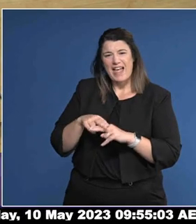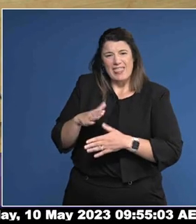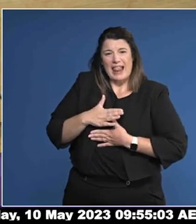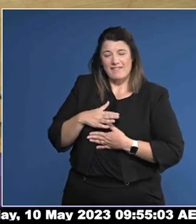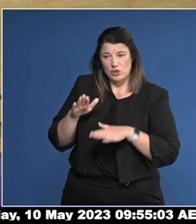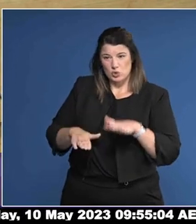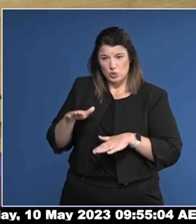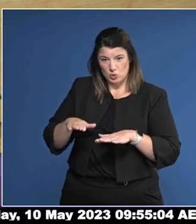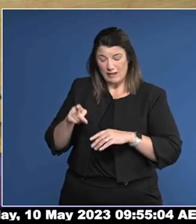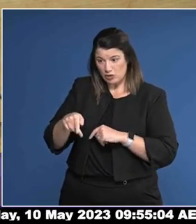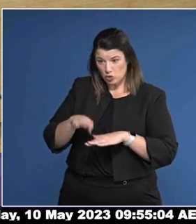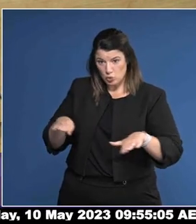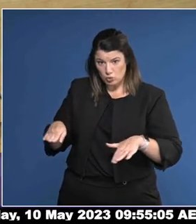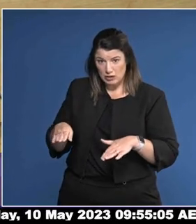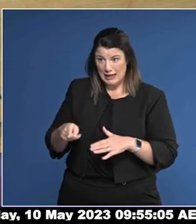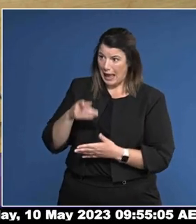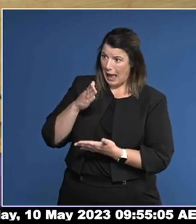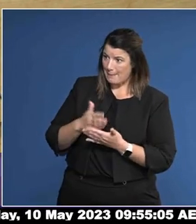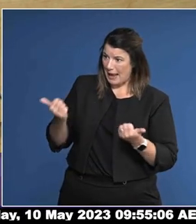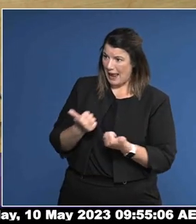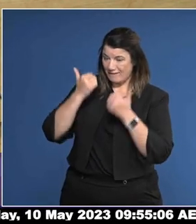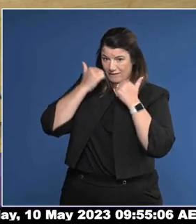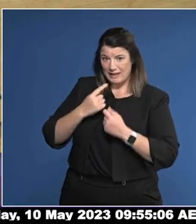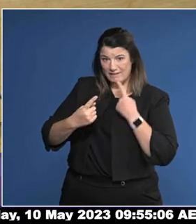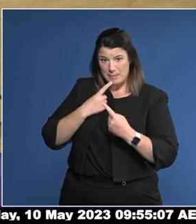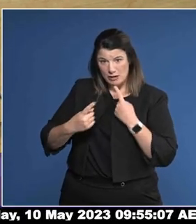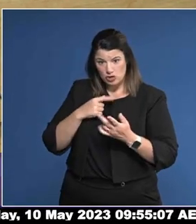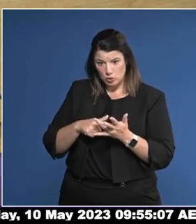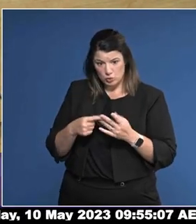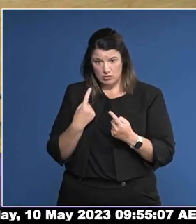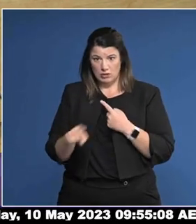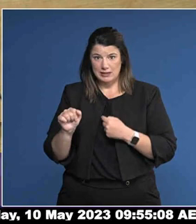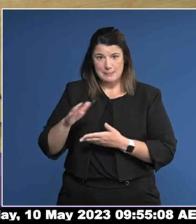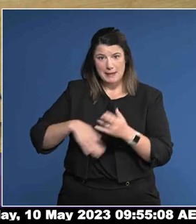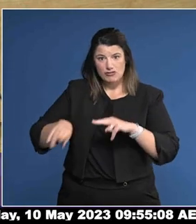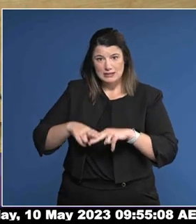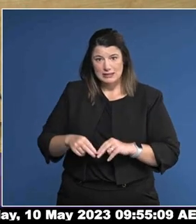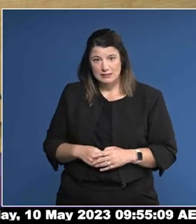required by section 9 of the Act? I would agree. MS EASTMAN: And do you agree that, in some senses,